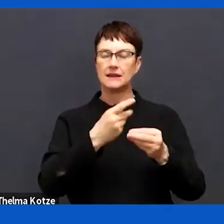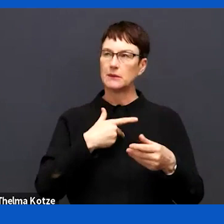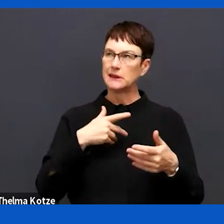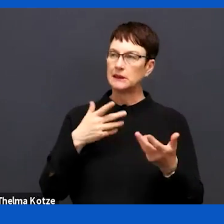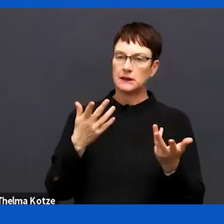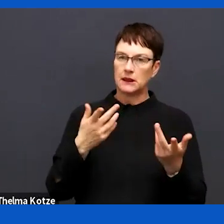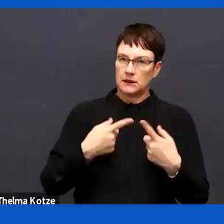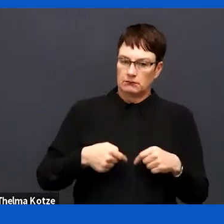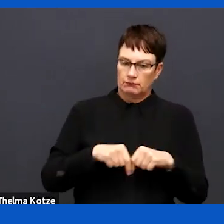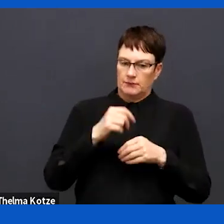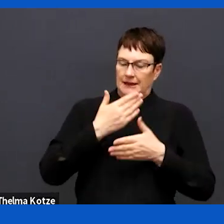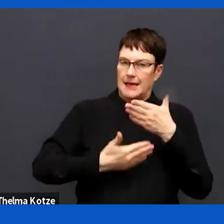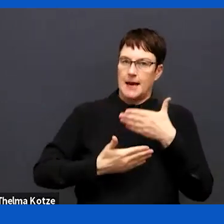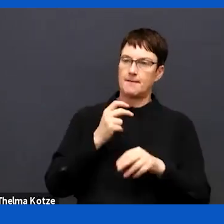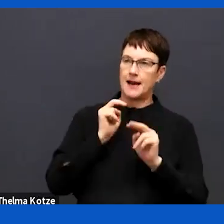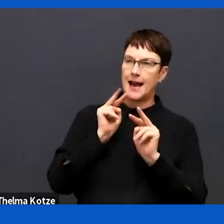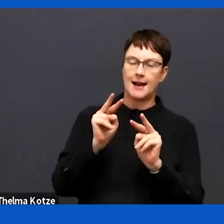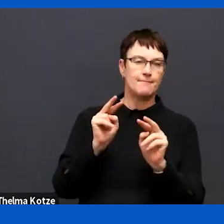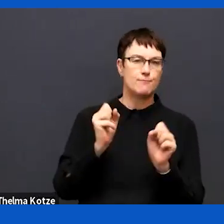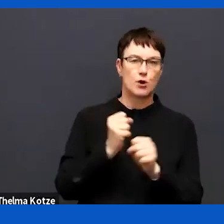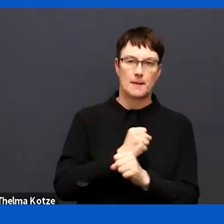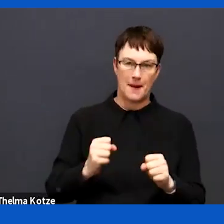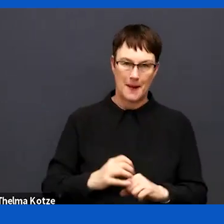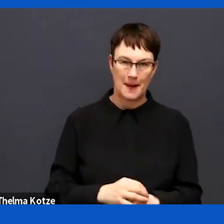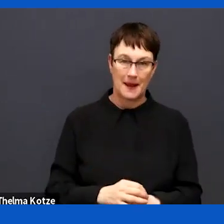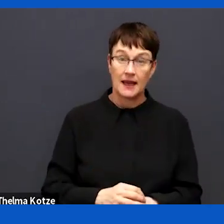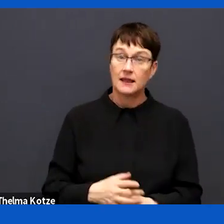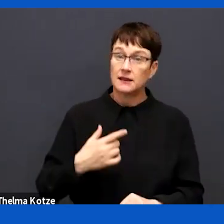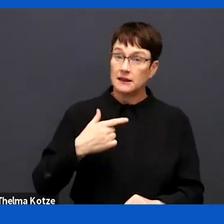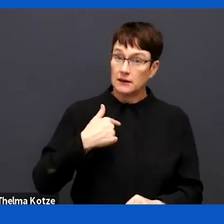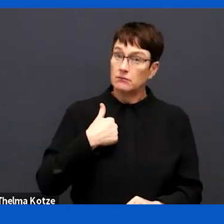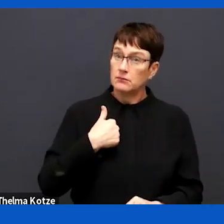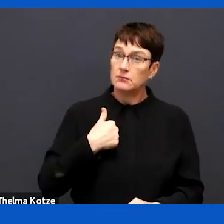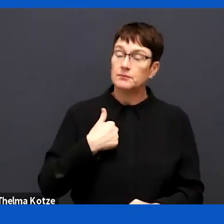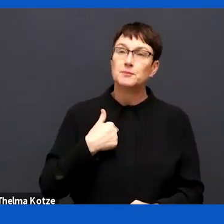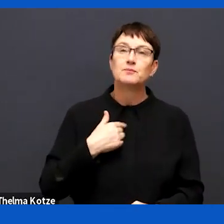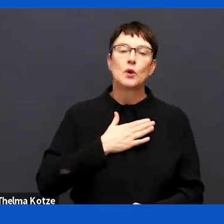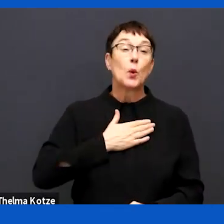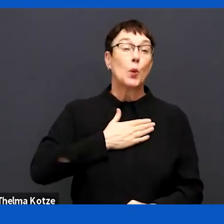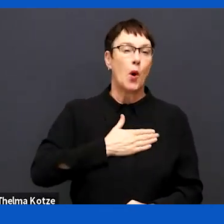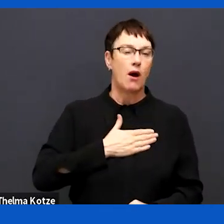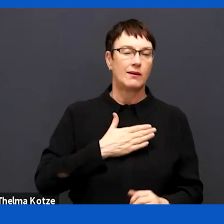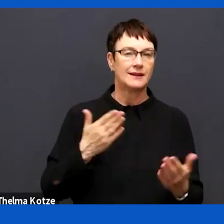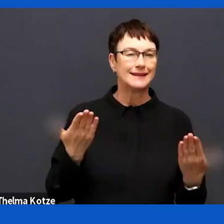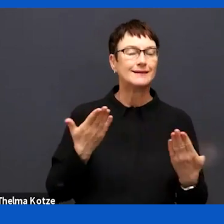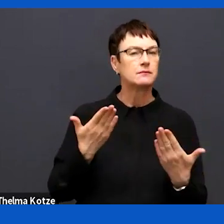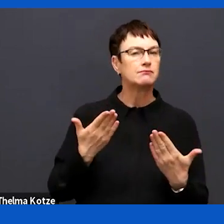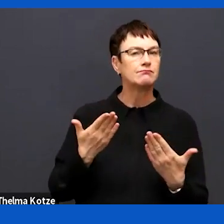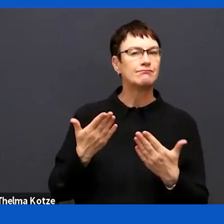problematic because what we want is organizations to get this stuff right the first time.